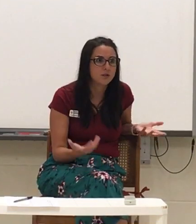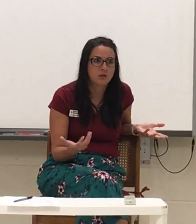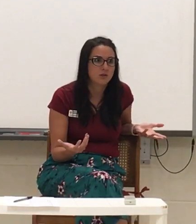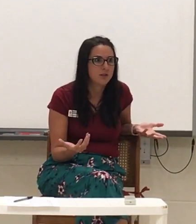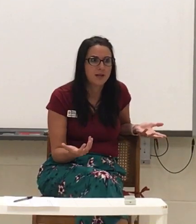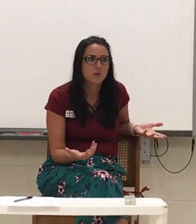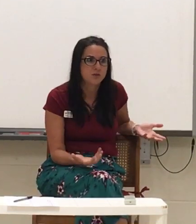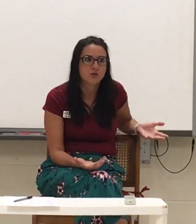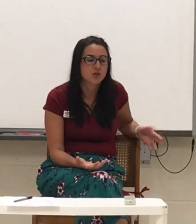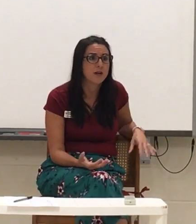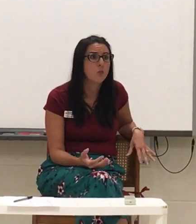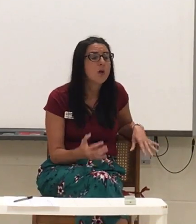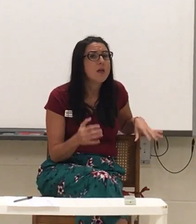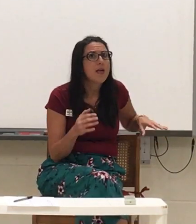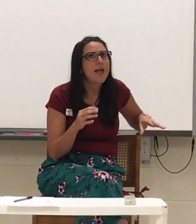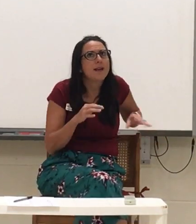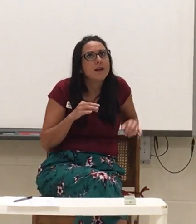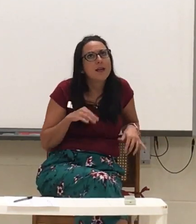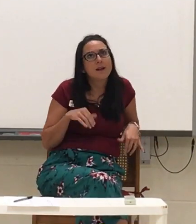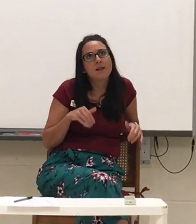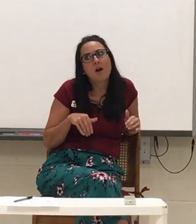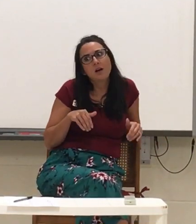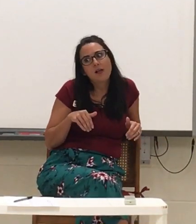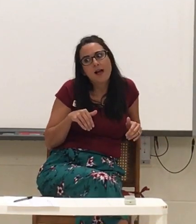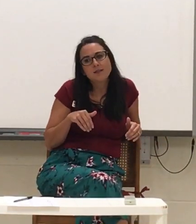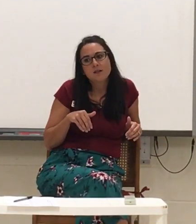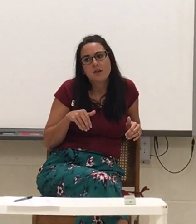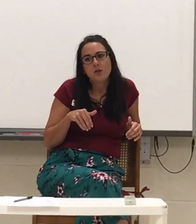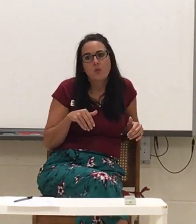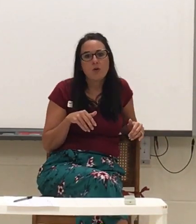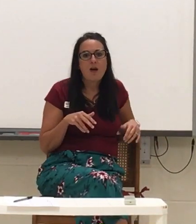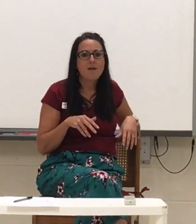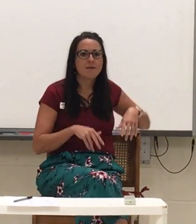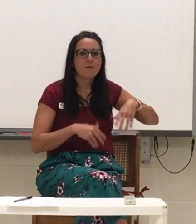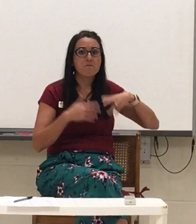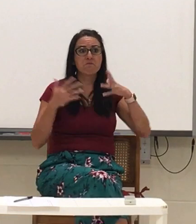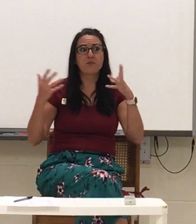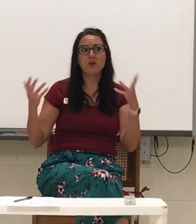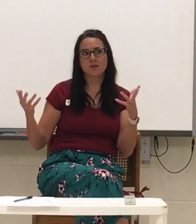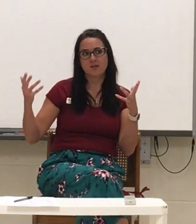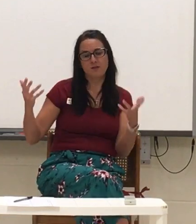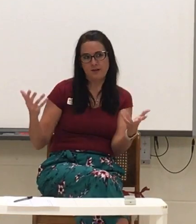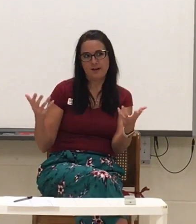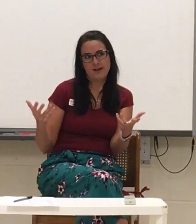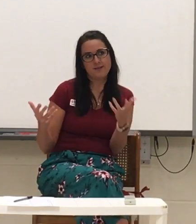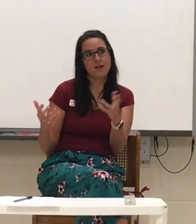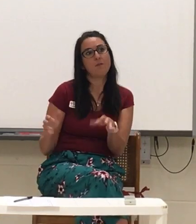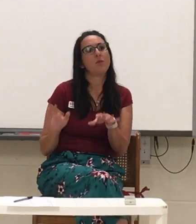learn language for sure and in our class we don't have books that are in ASL but